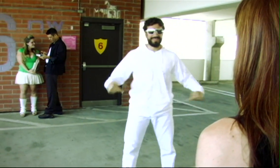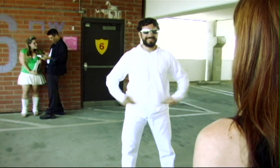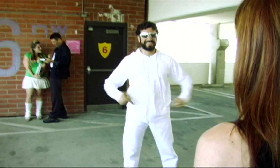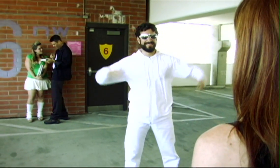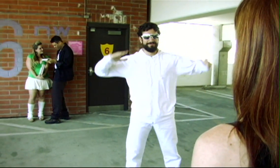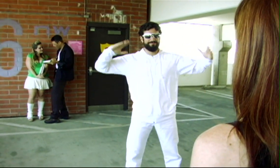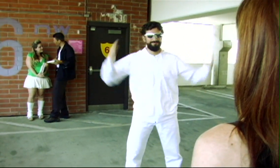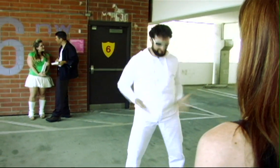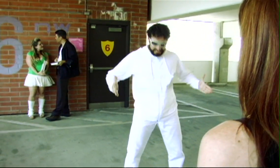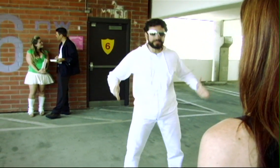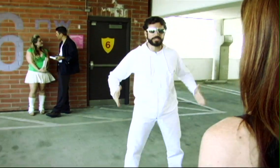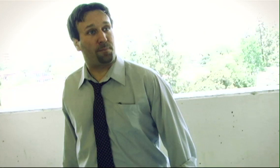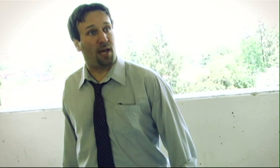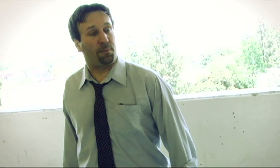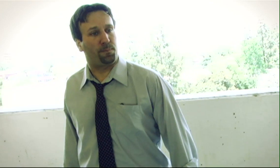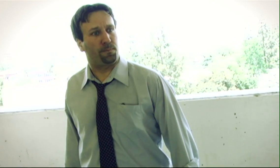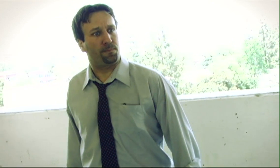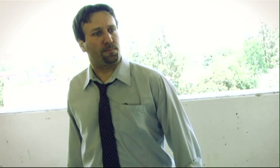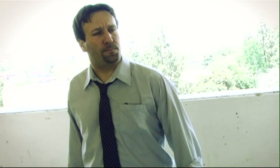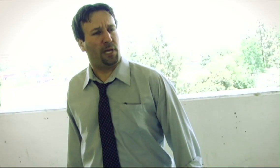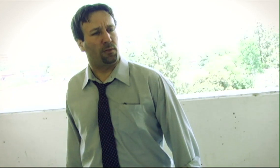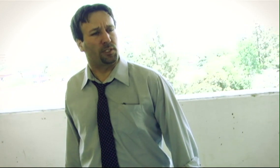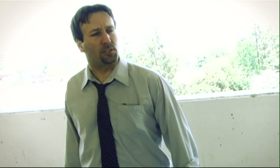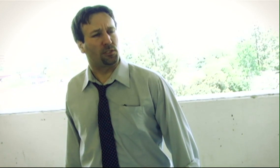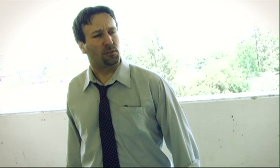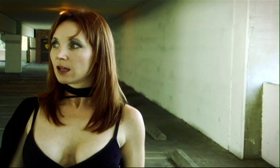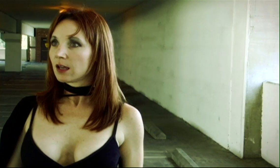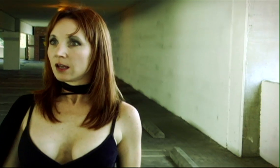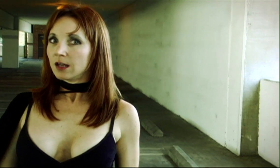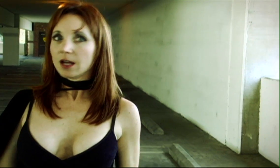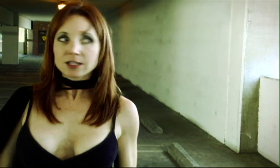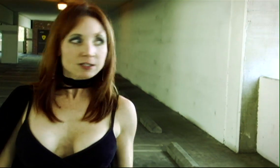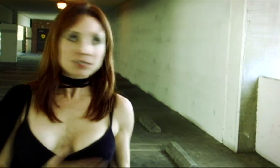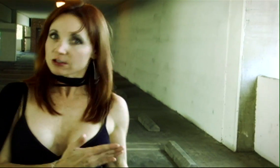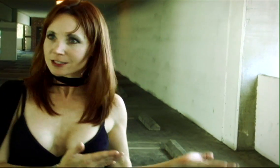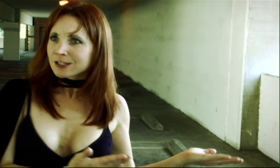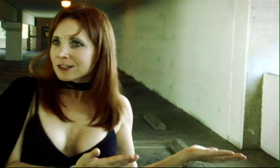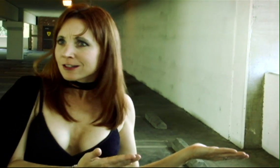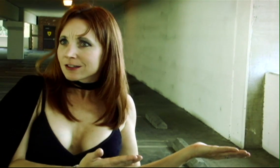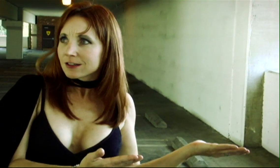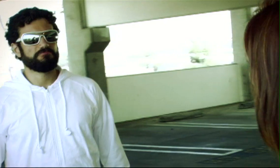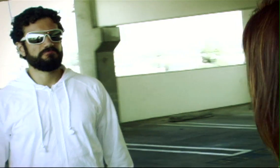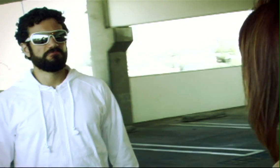Try you breaking my... my pelvis. A little discretion?